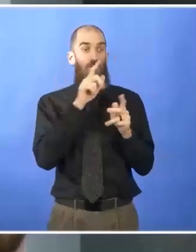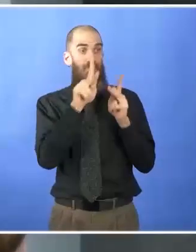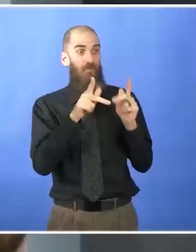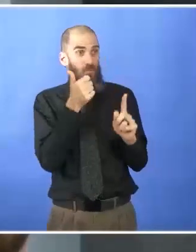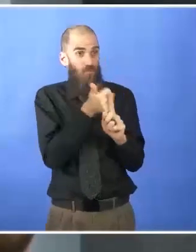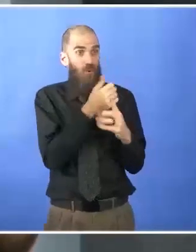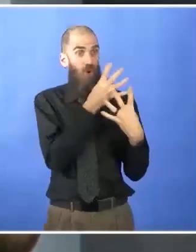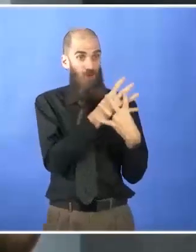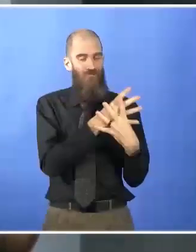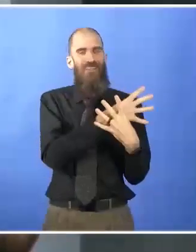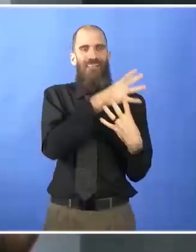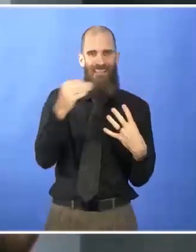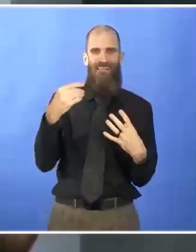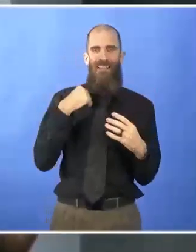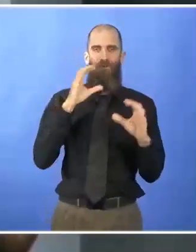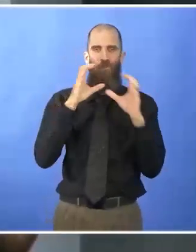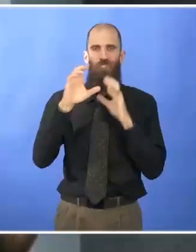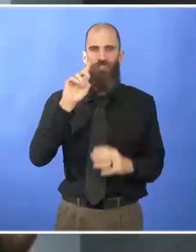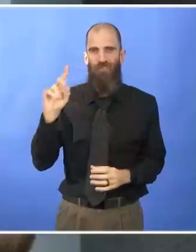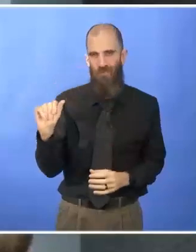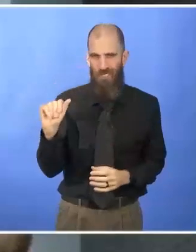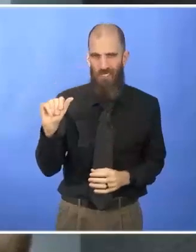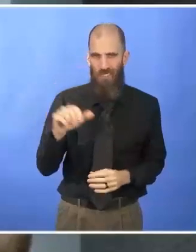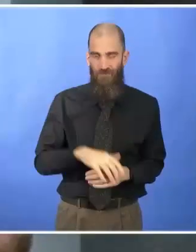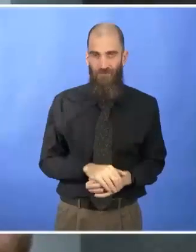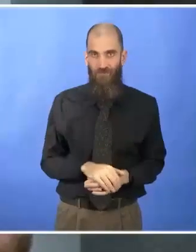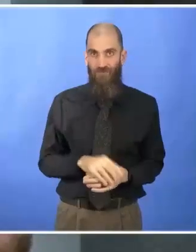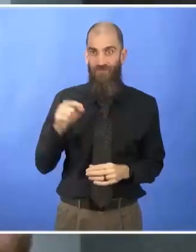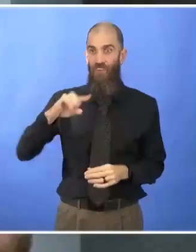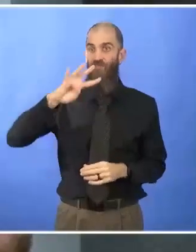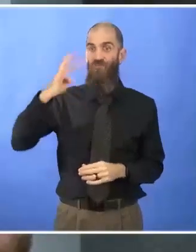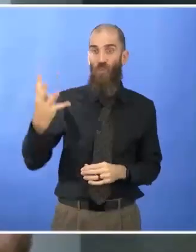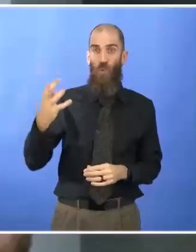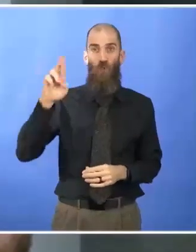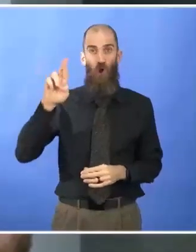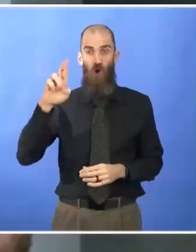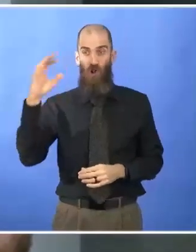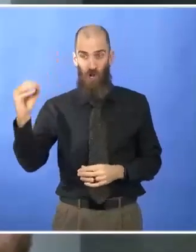IN THE FOURTH REPORT IN ORDER, THE COMMISSION WOULD AMEND ITS